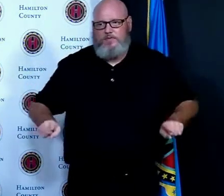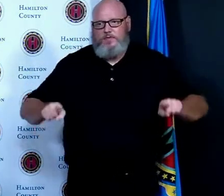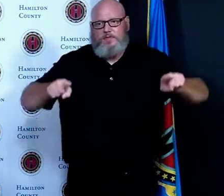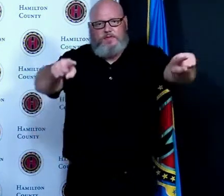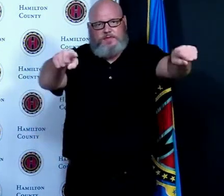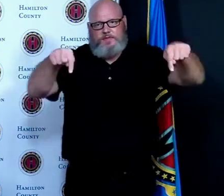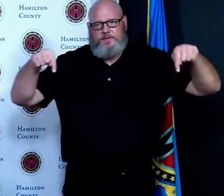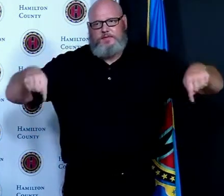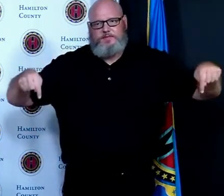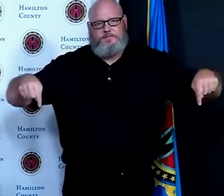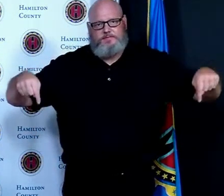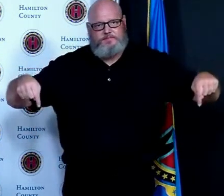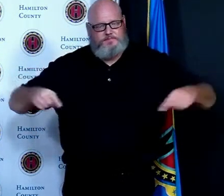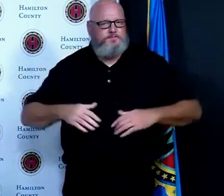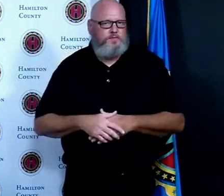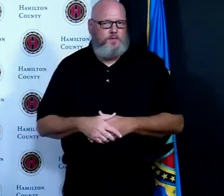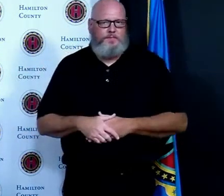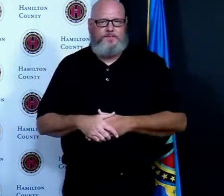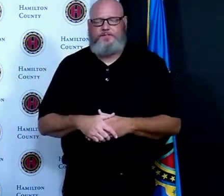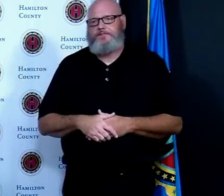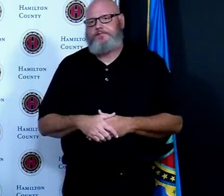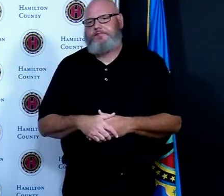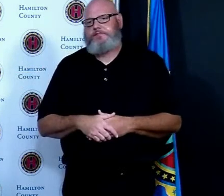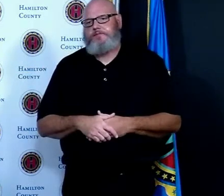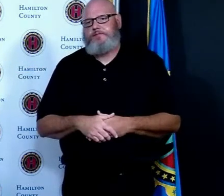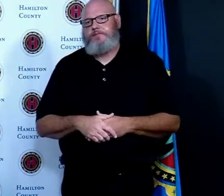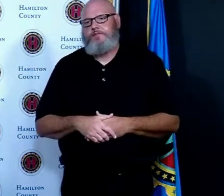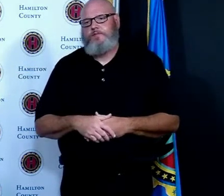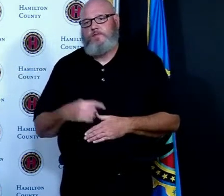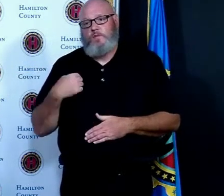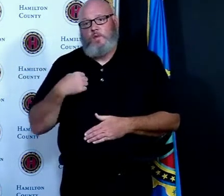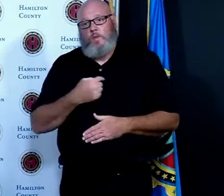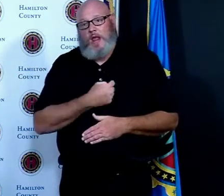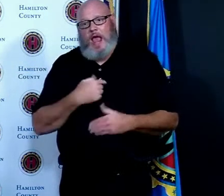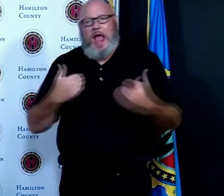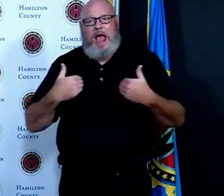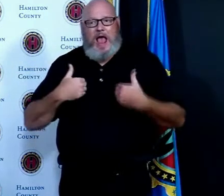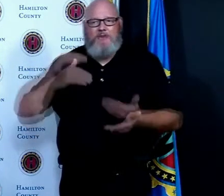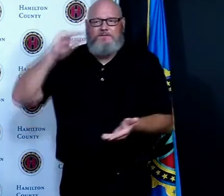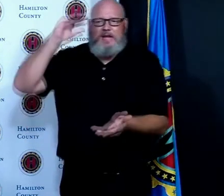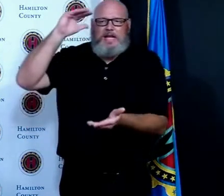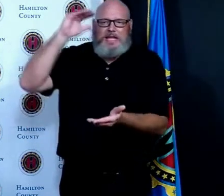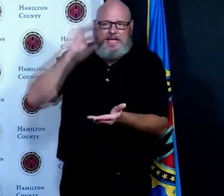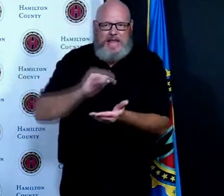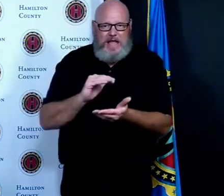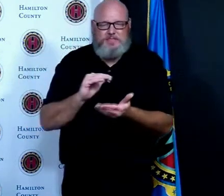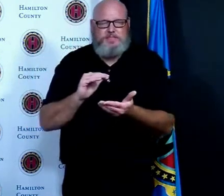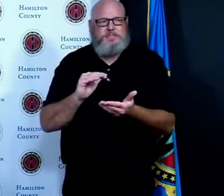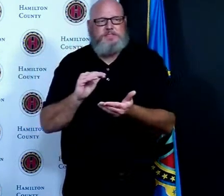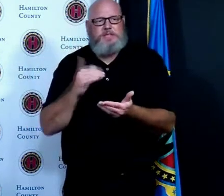elective cases not because of capacity or risk we did it because we didn't actually have adequate